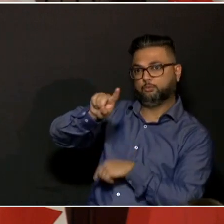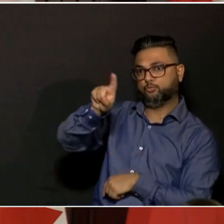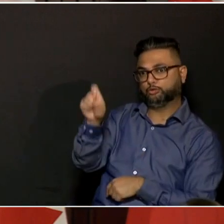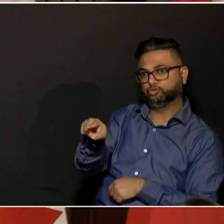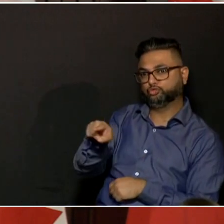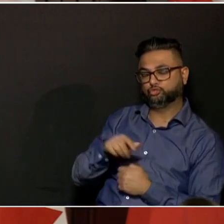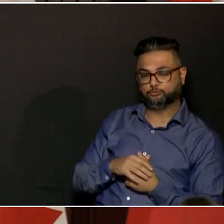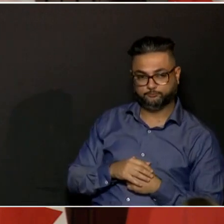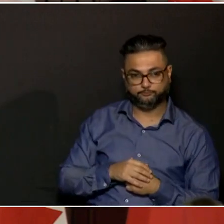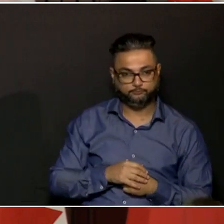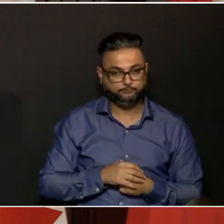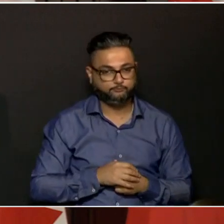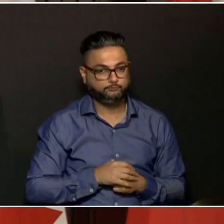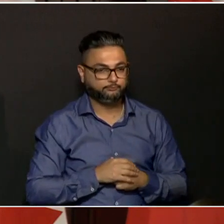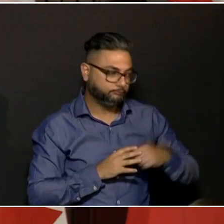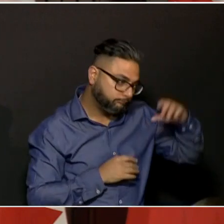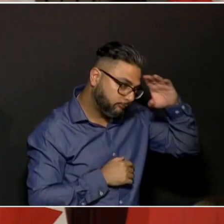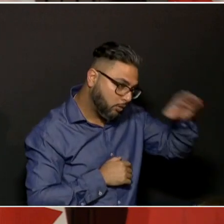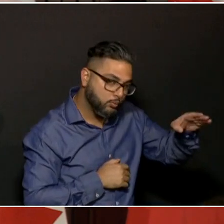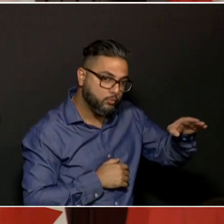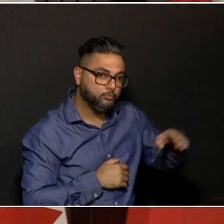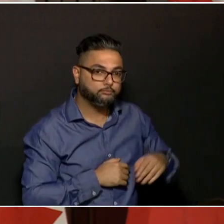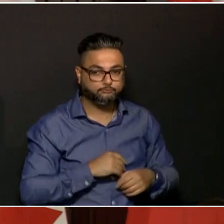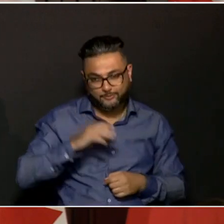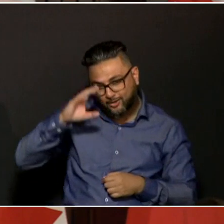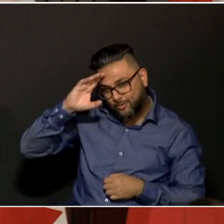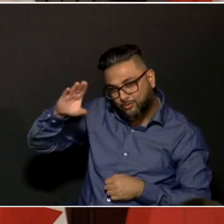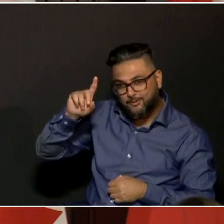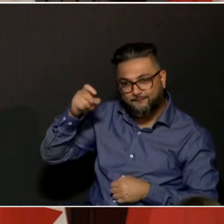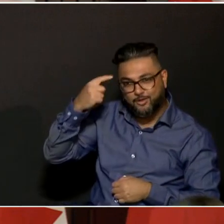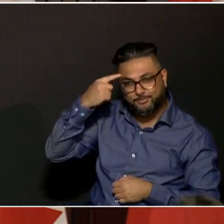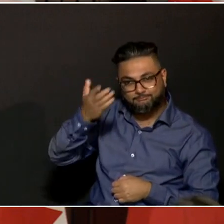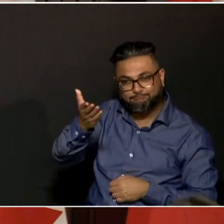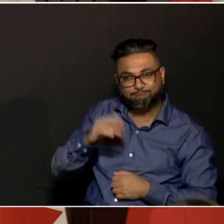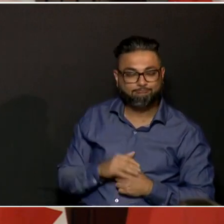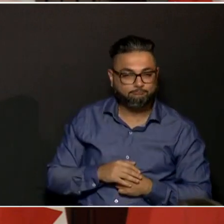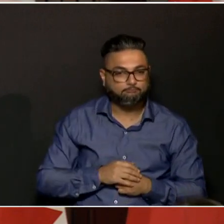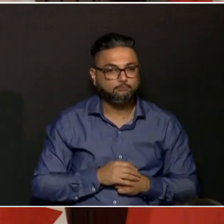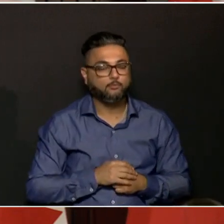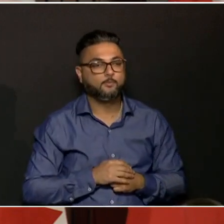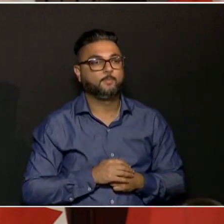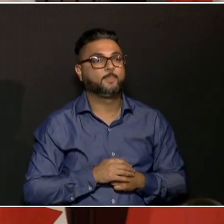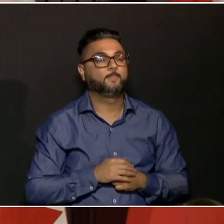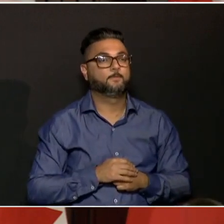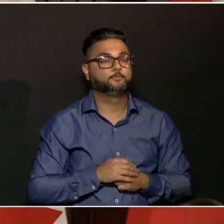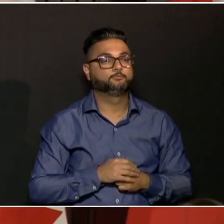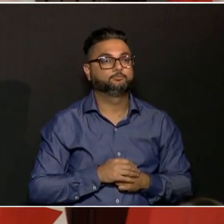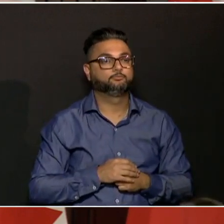Please, go ahead. Hi there Premier. You are getting criticized